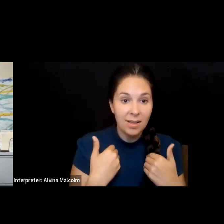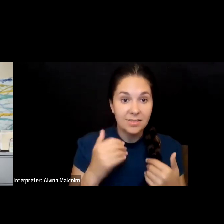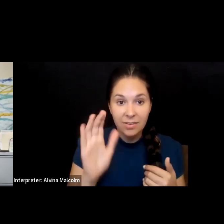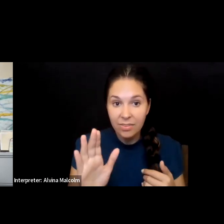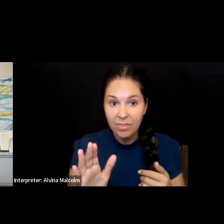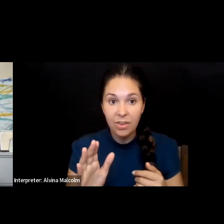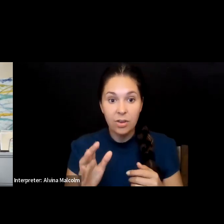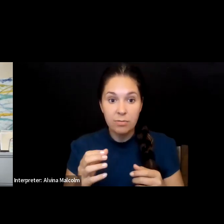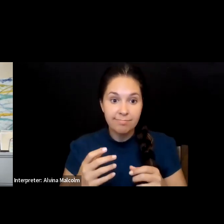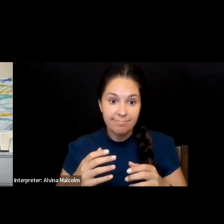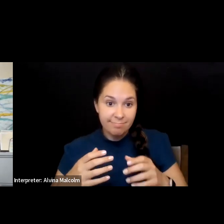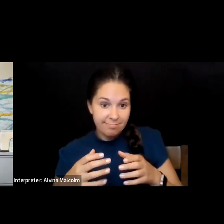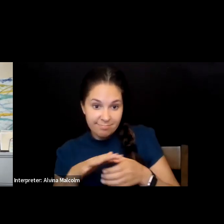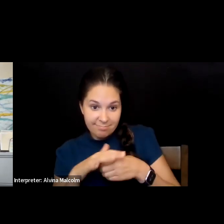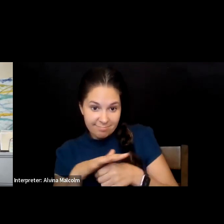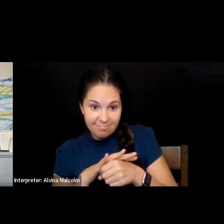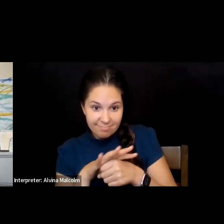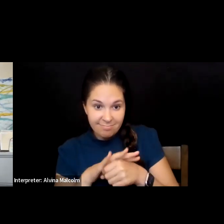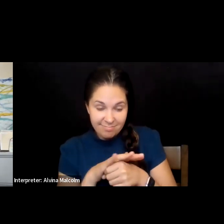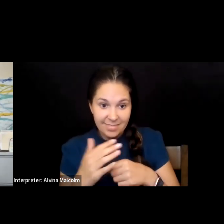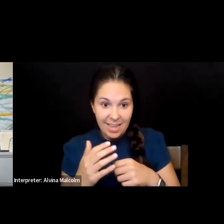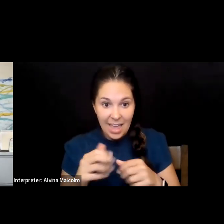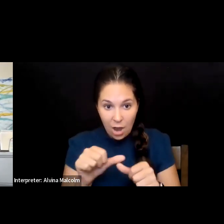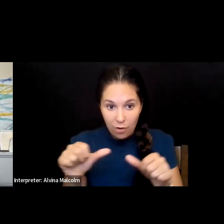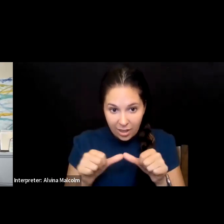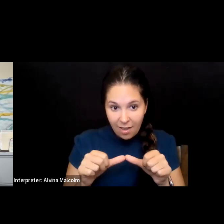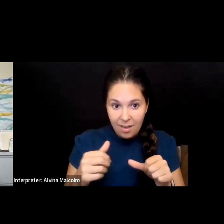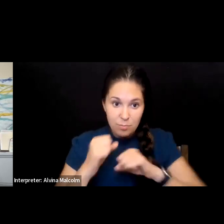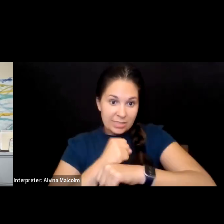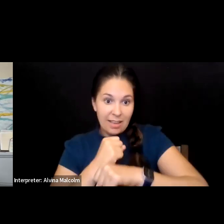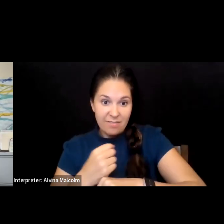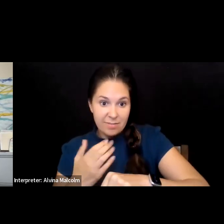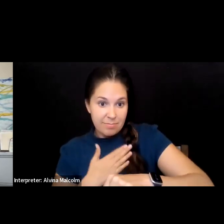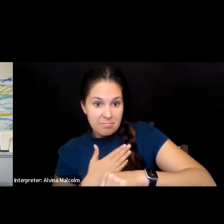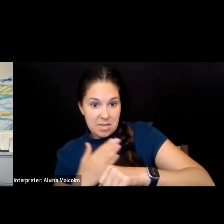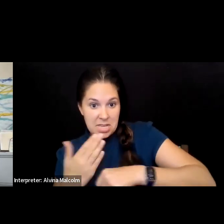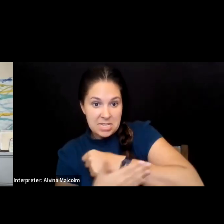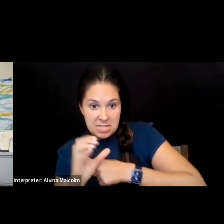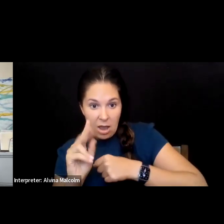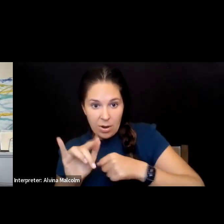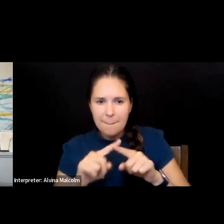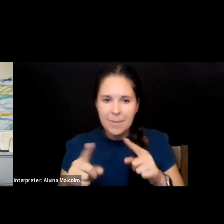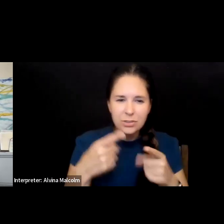to provide workarounds with other CILs, but it doesn't matter. We do that.